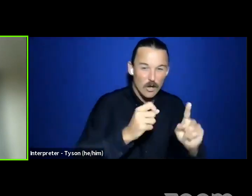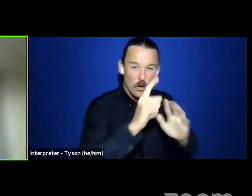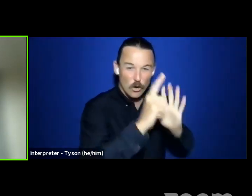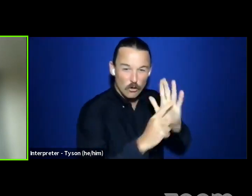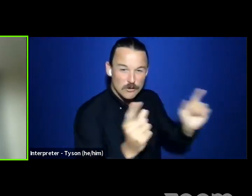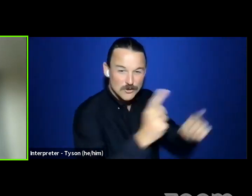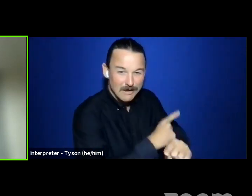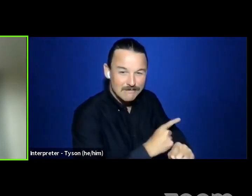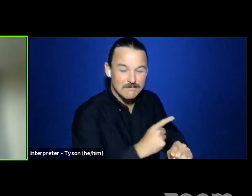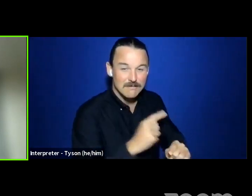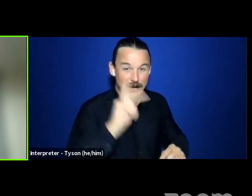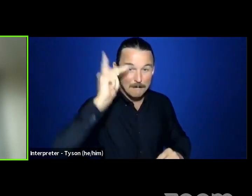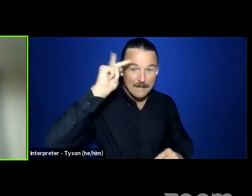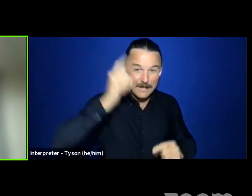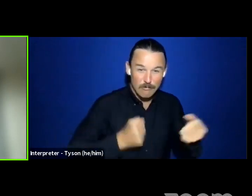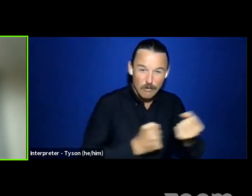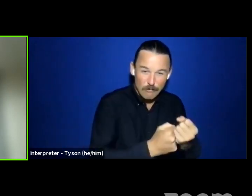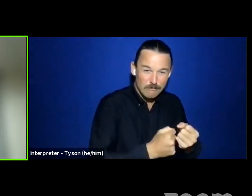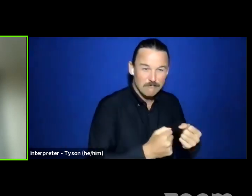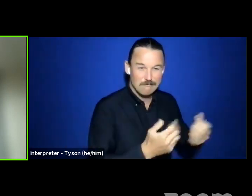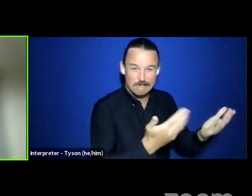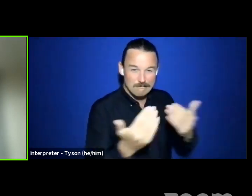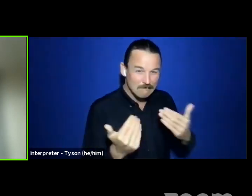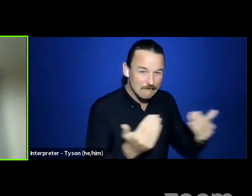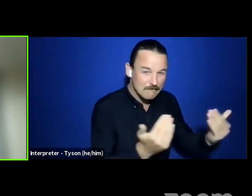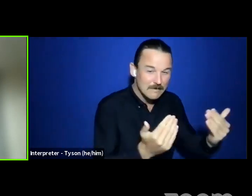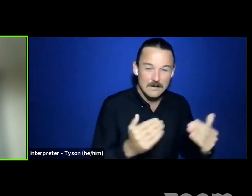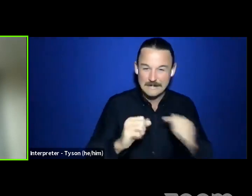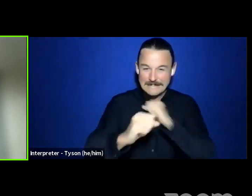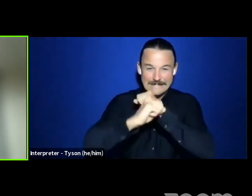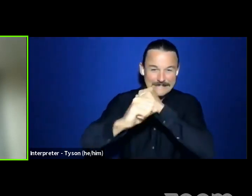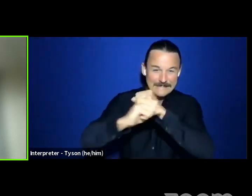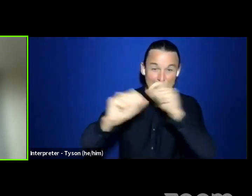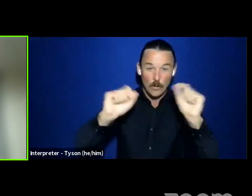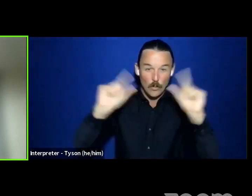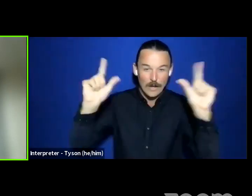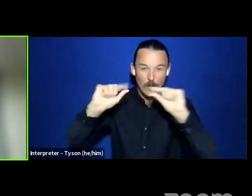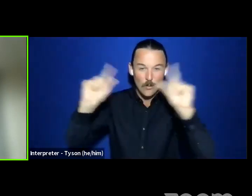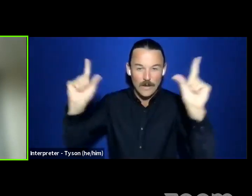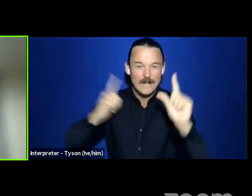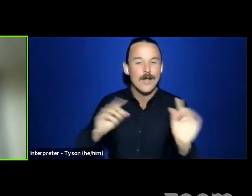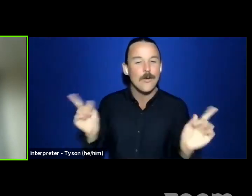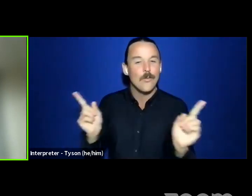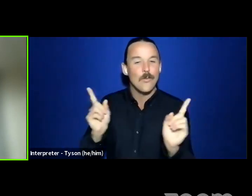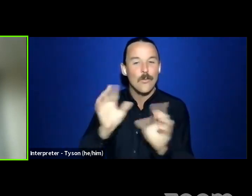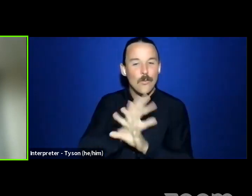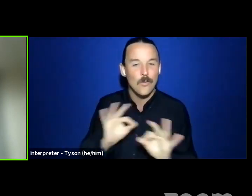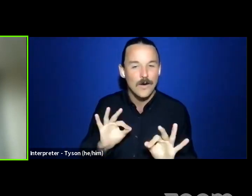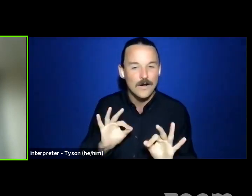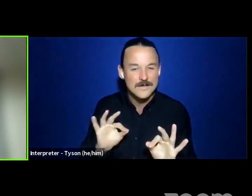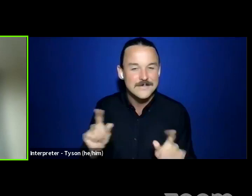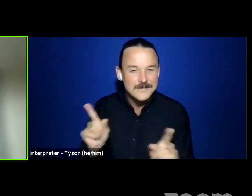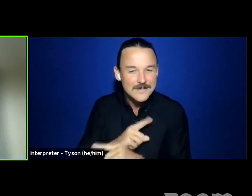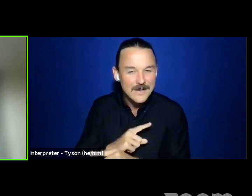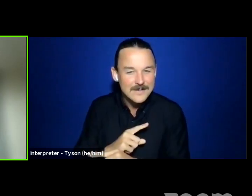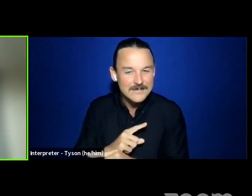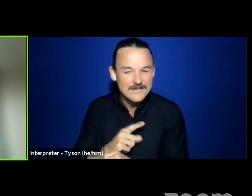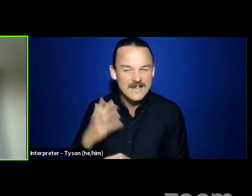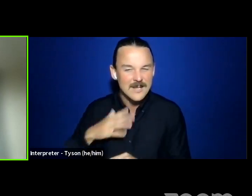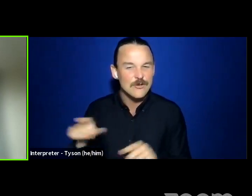, such as long as actively fighting for war film. org for war film organizing political. support support and raising public awareness and raising public awareness. We also need the quiet a change also need the quiet a change to.